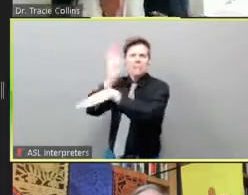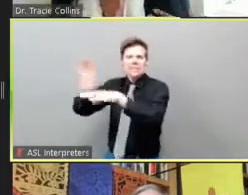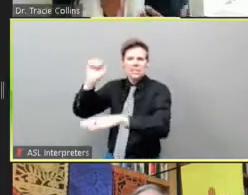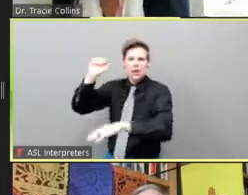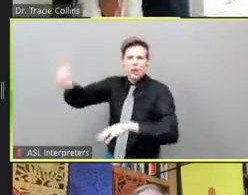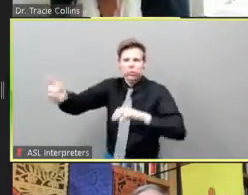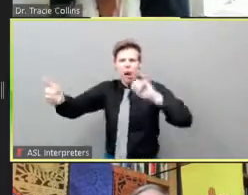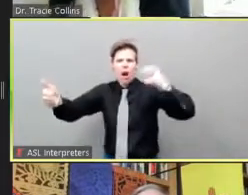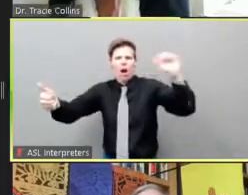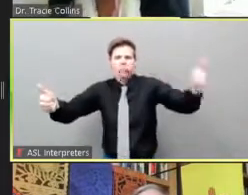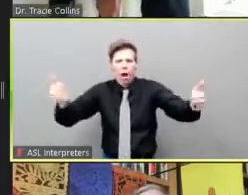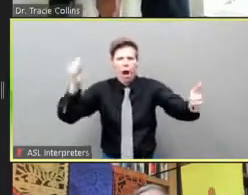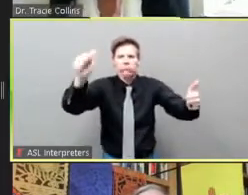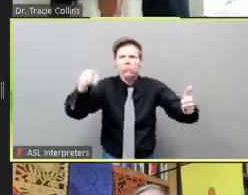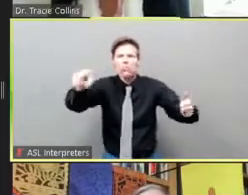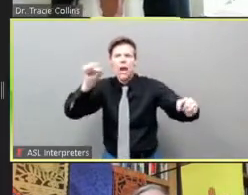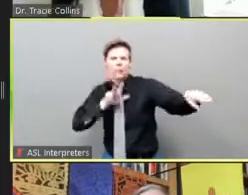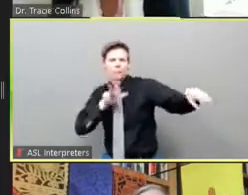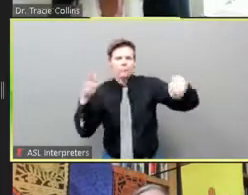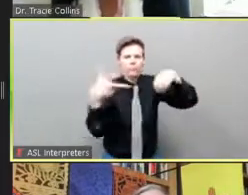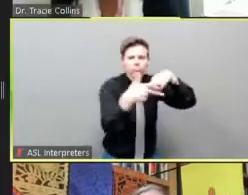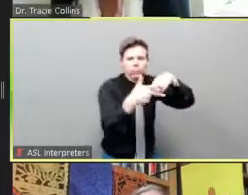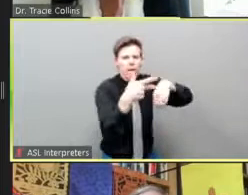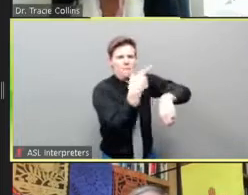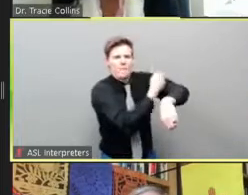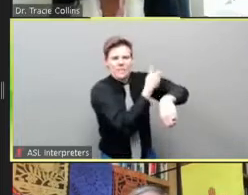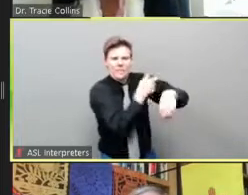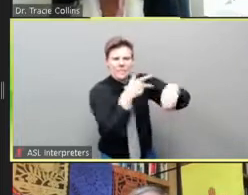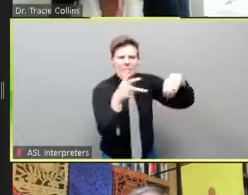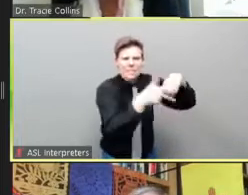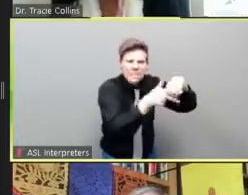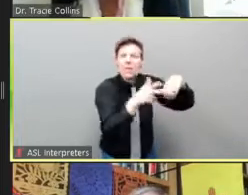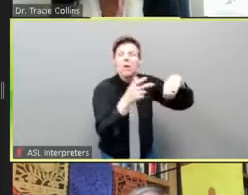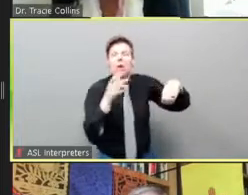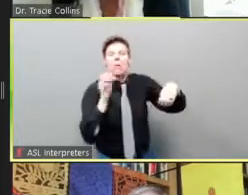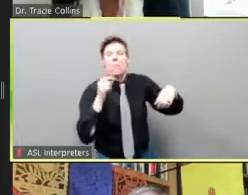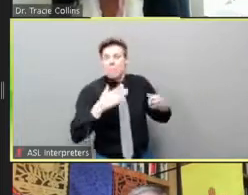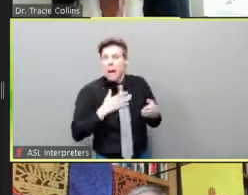request known, um, businesses, nonprofits, religious organizations,